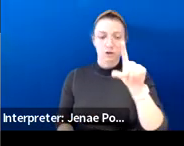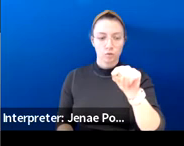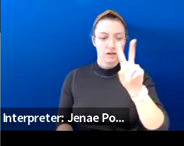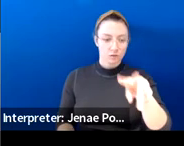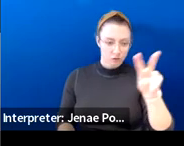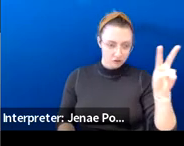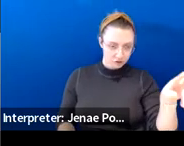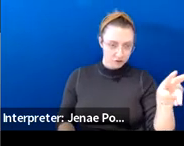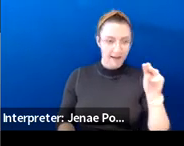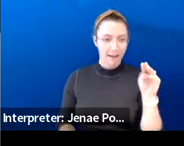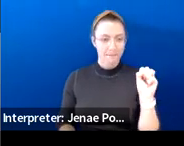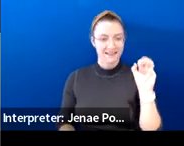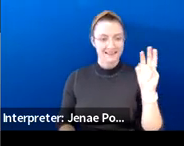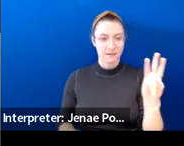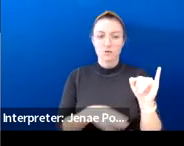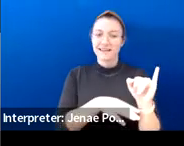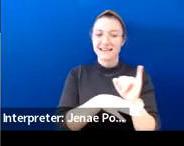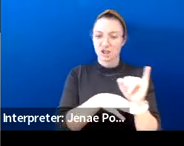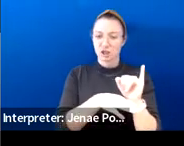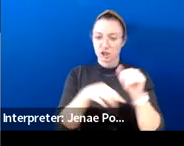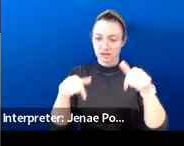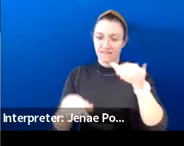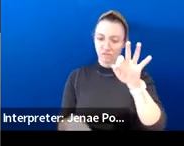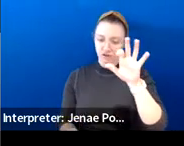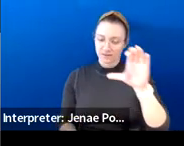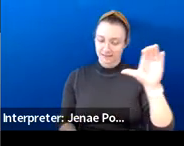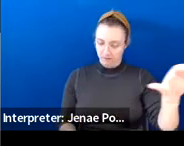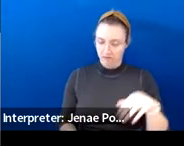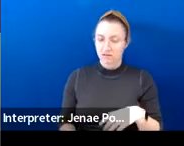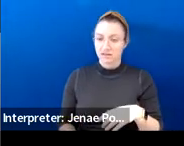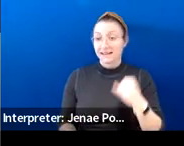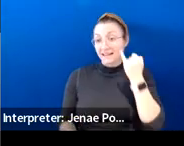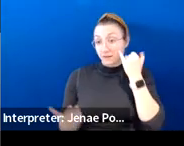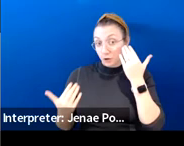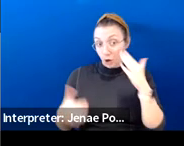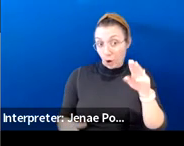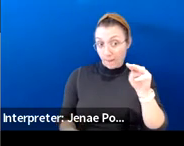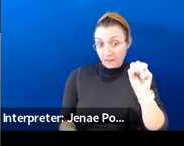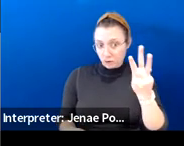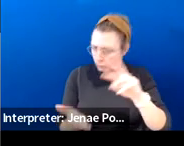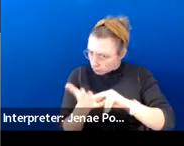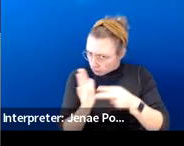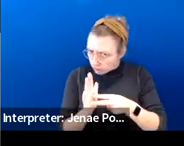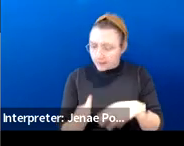MSW interns at Fresno City College. And if you don't know, MSW stands for Master of Social Work.